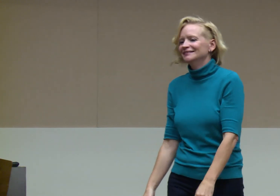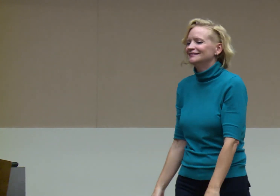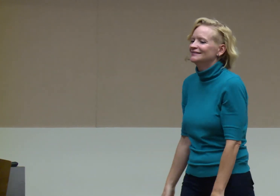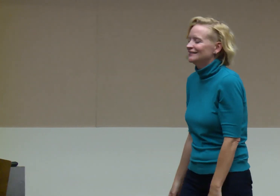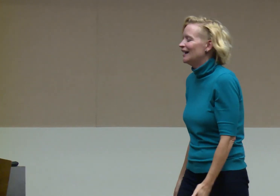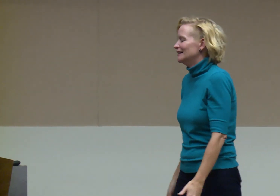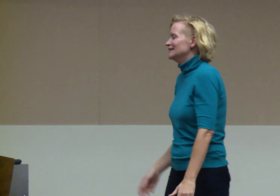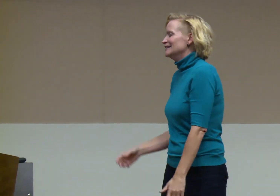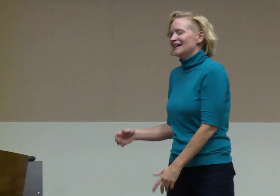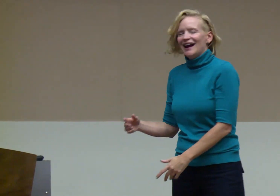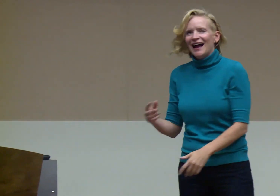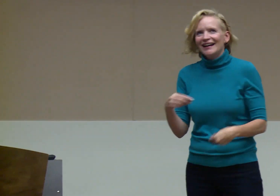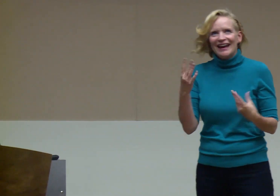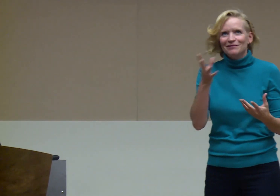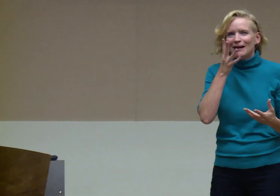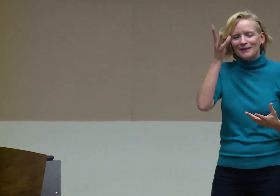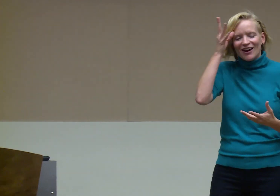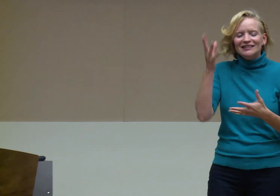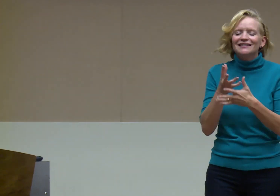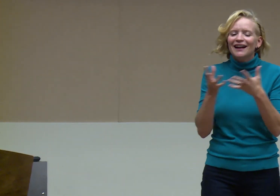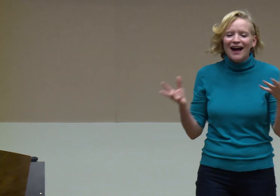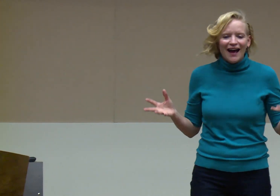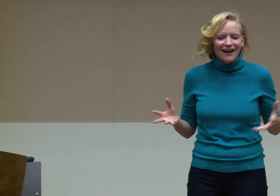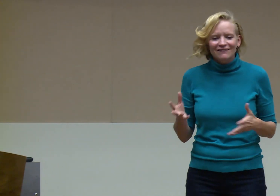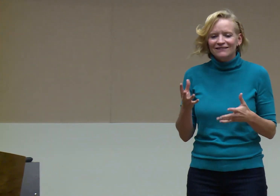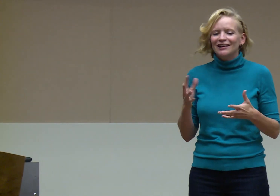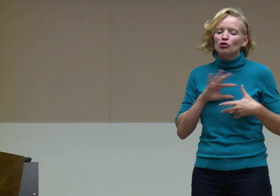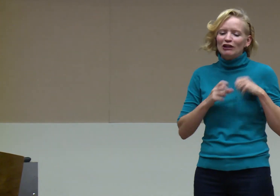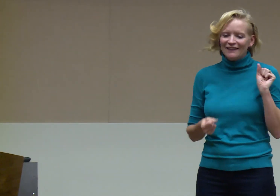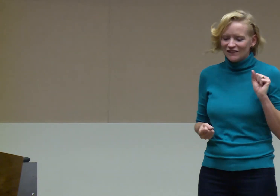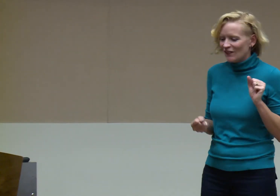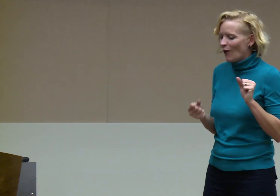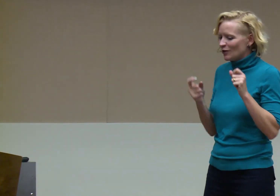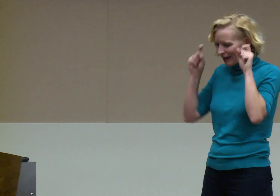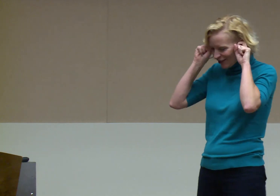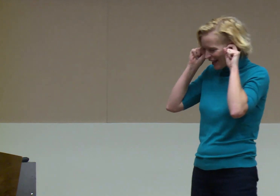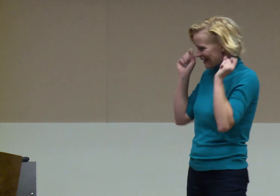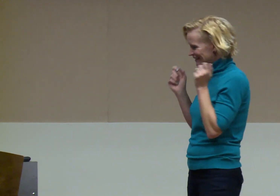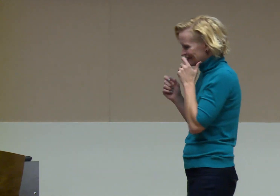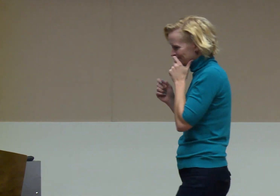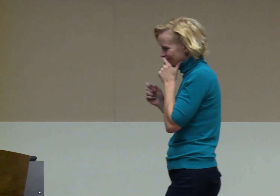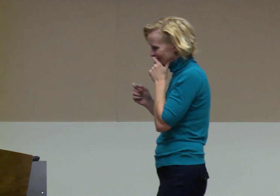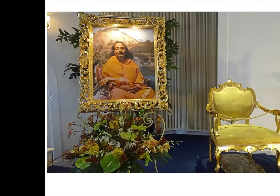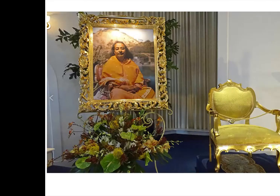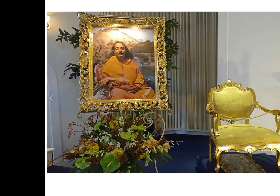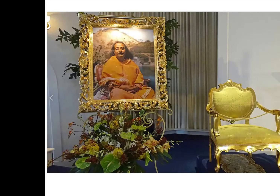so wasn't too keen on them. My parents had a lot of grief over my hearing aids.